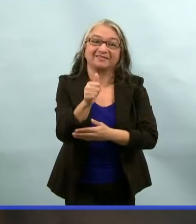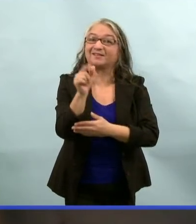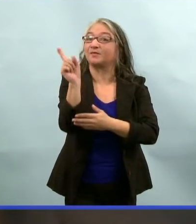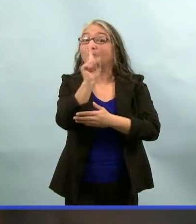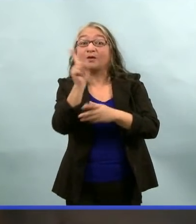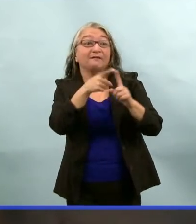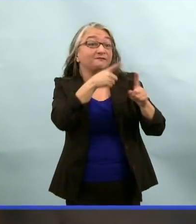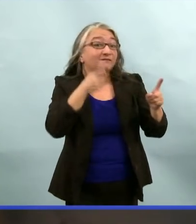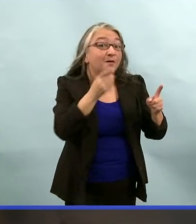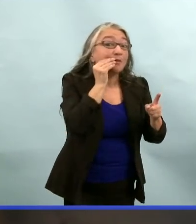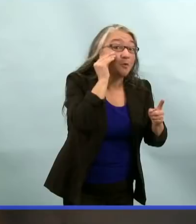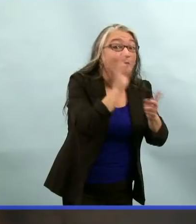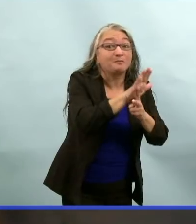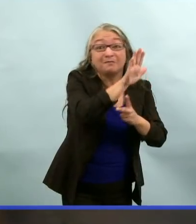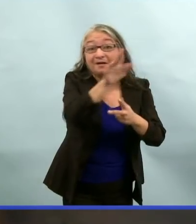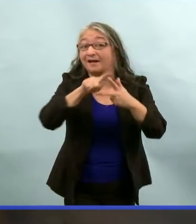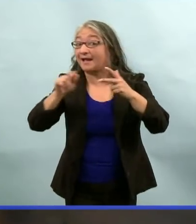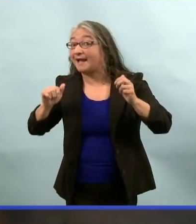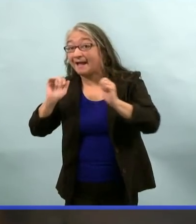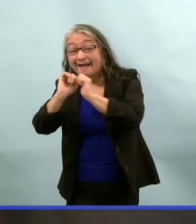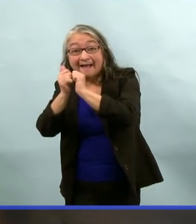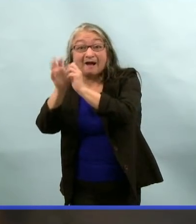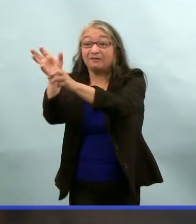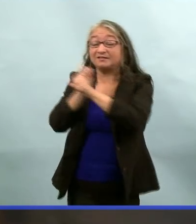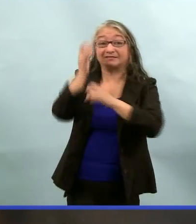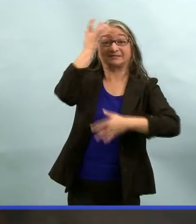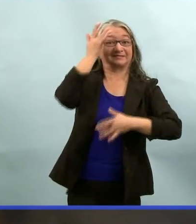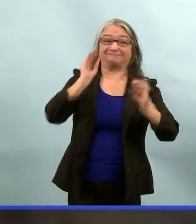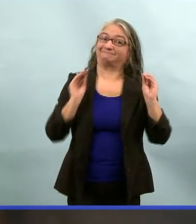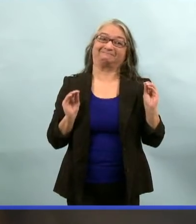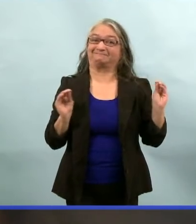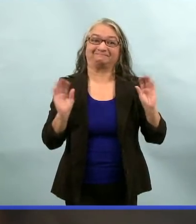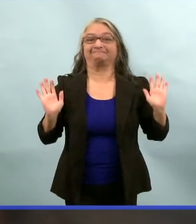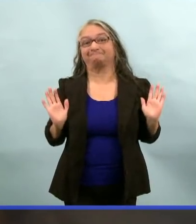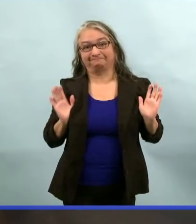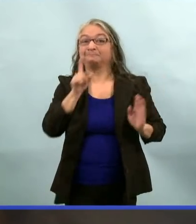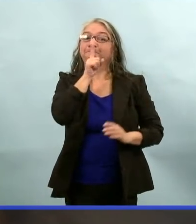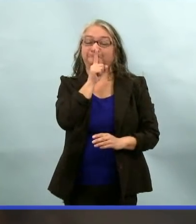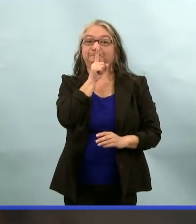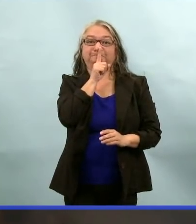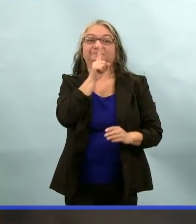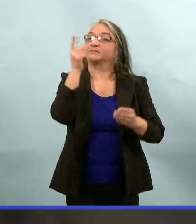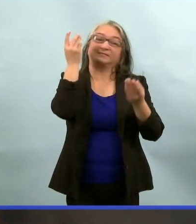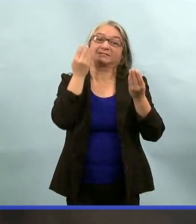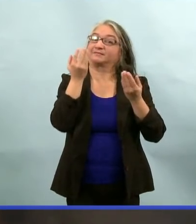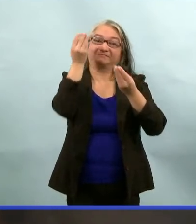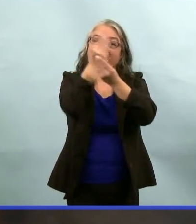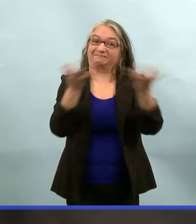and we want to reduce any stigma that may come as a result of the diagnosis the case was already